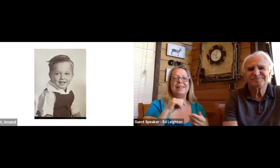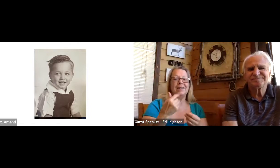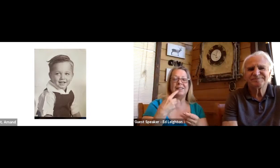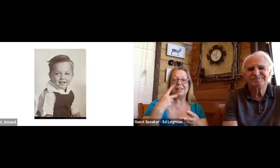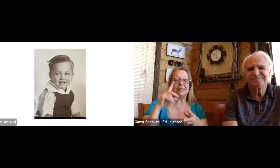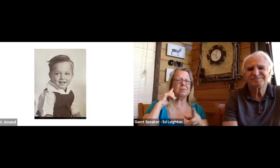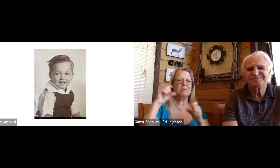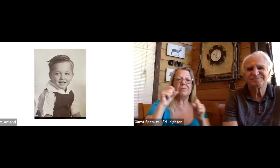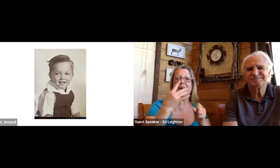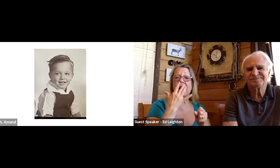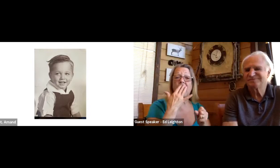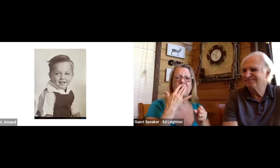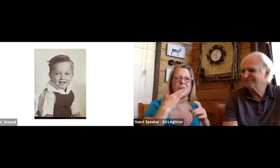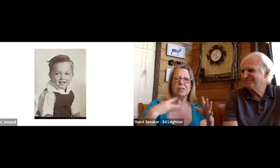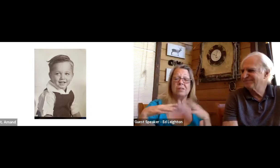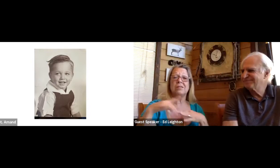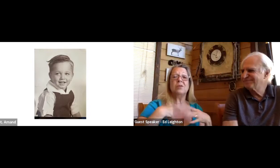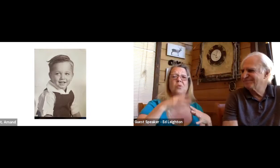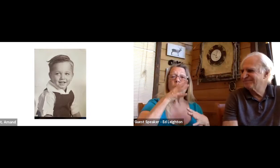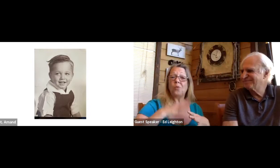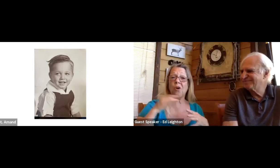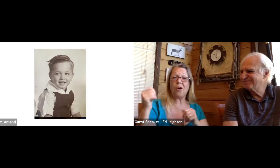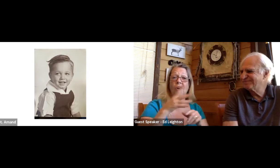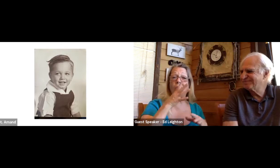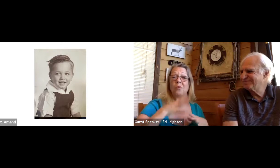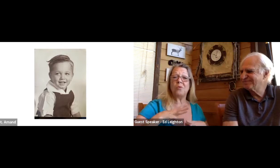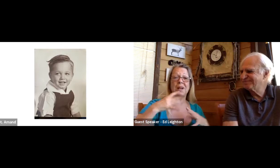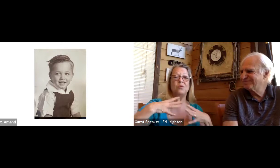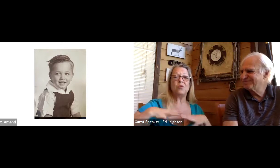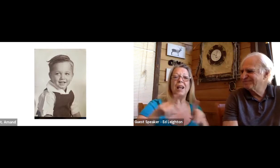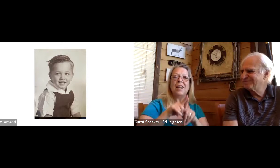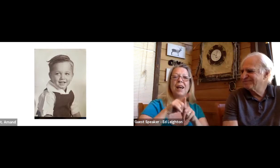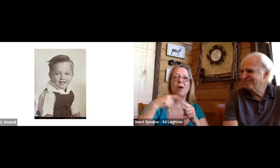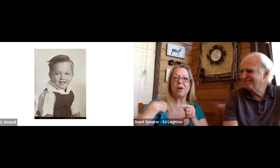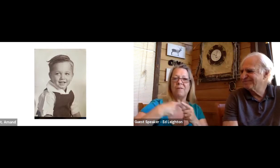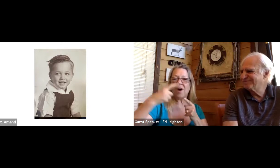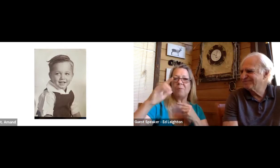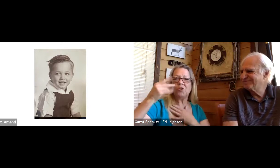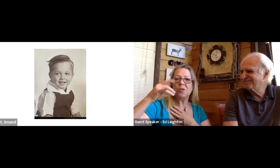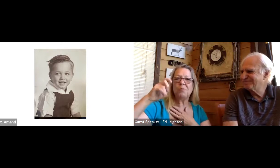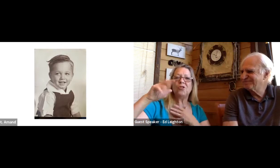somewhere on the moon, like a moon cart or something, and it was so many loud colors and lights,